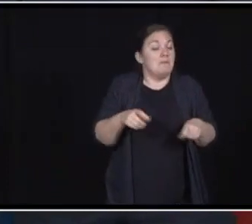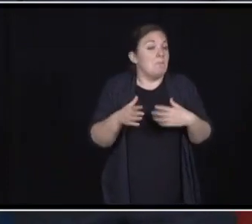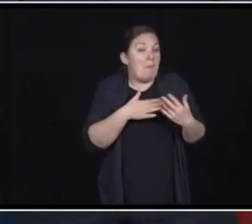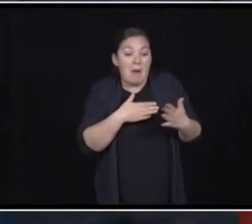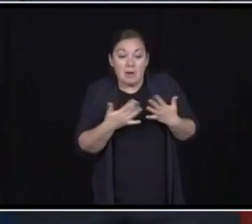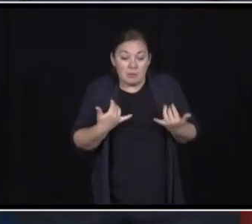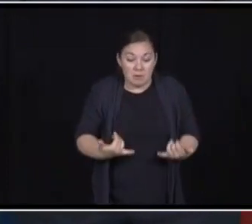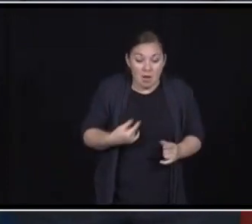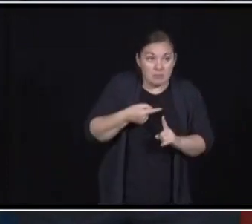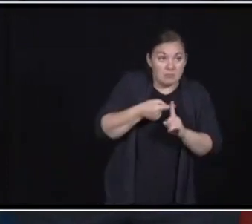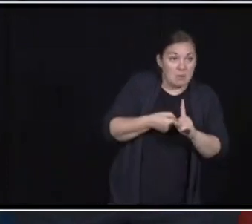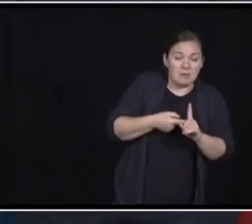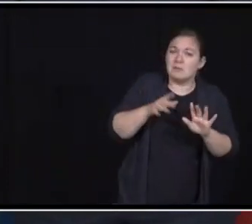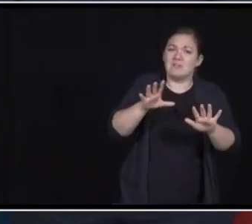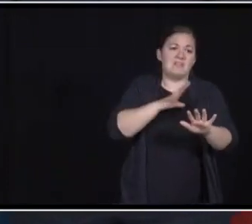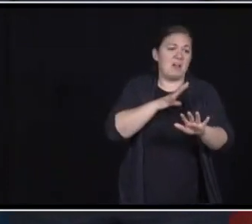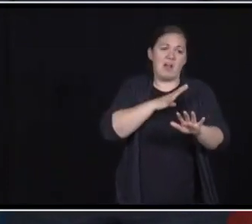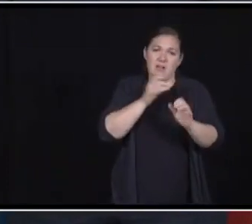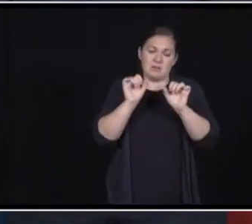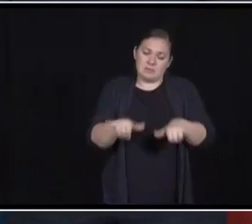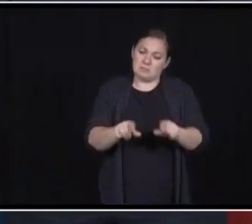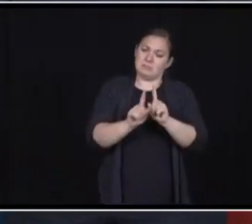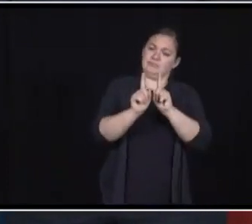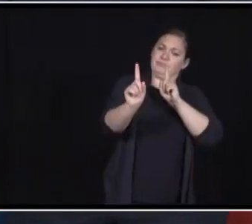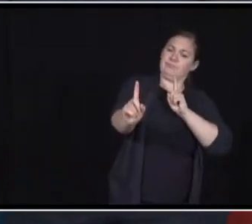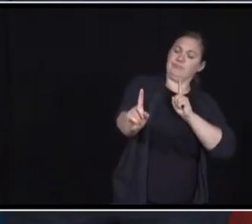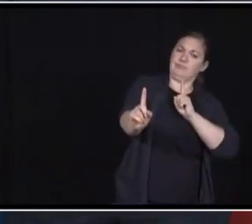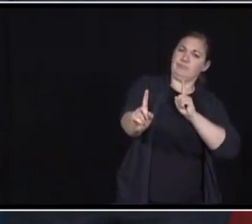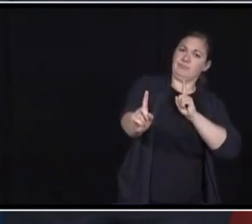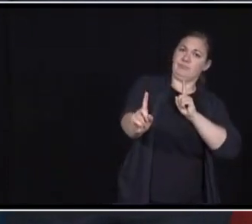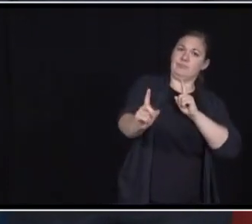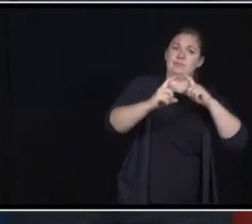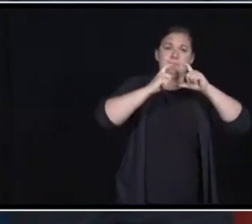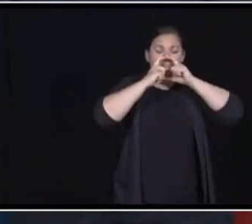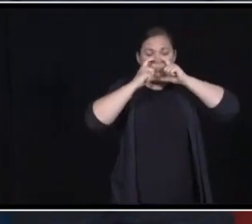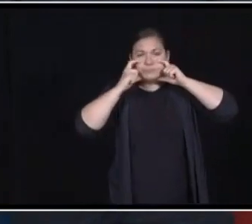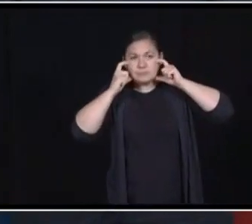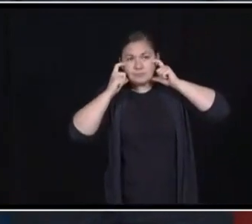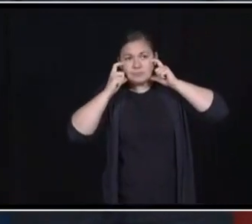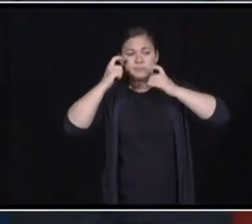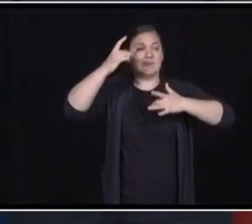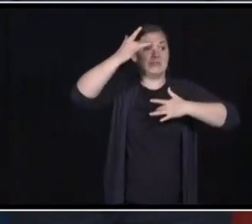We are saying, again, if you need to go to a place like Toronto or Ottawa,